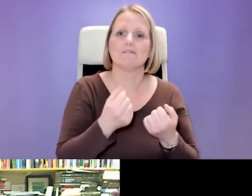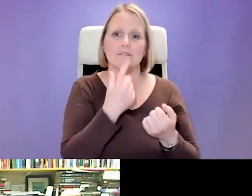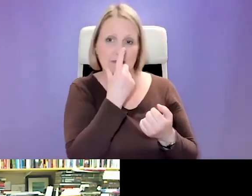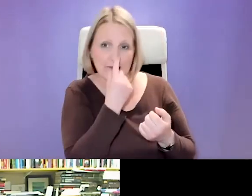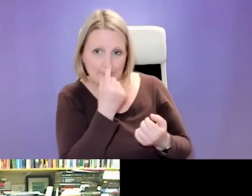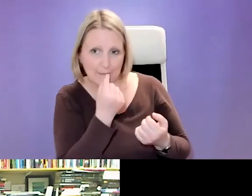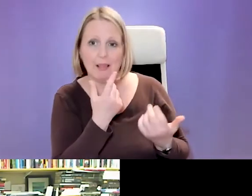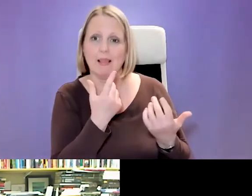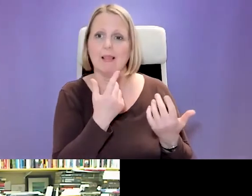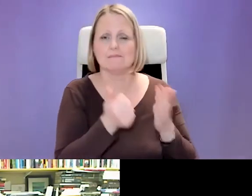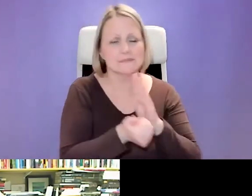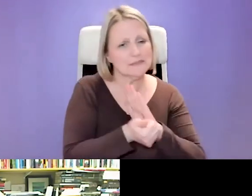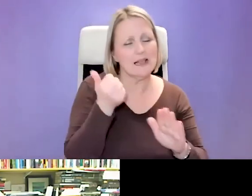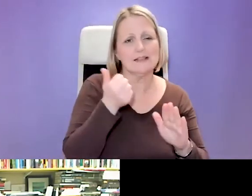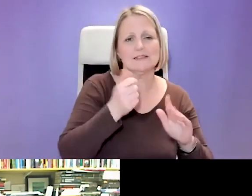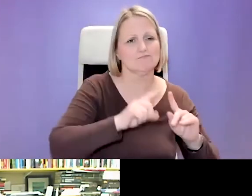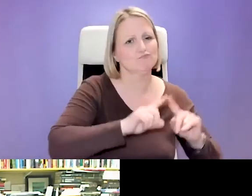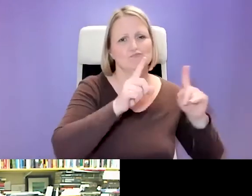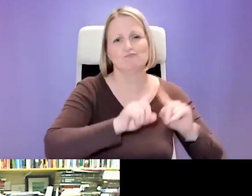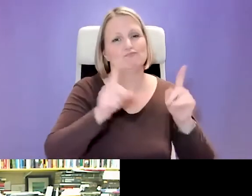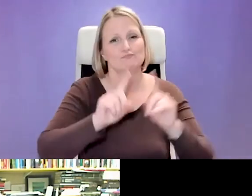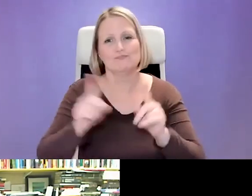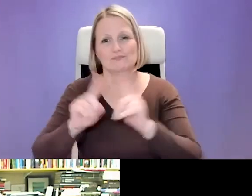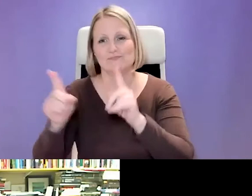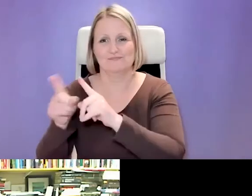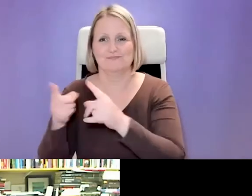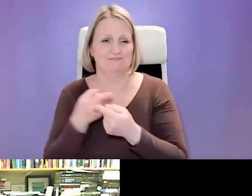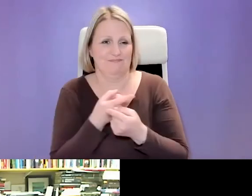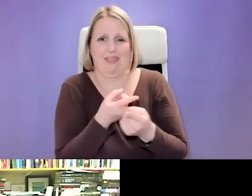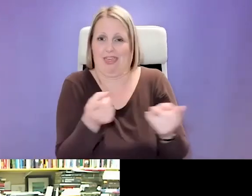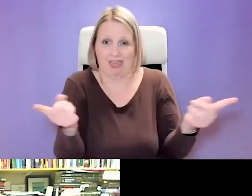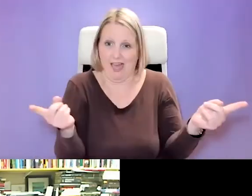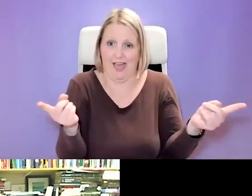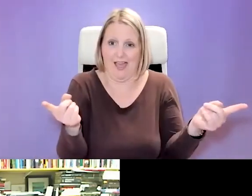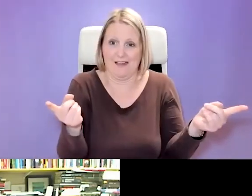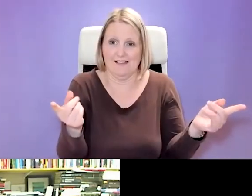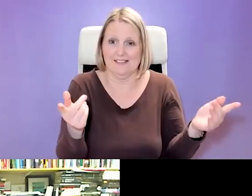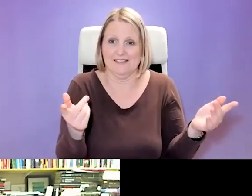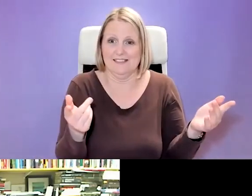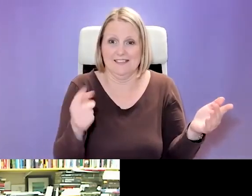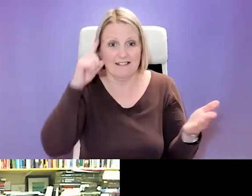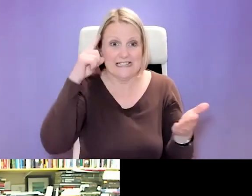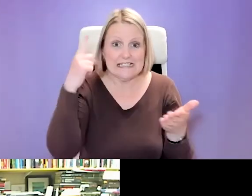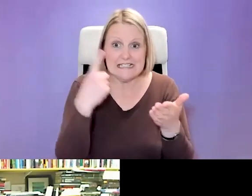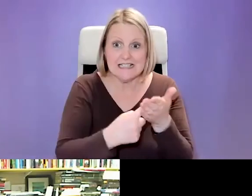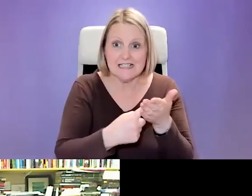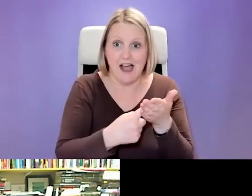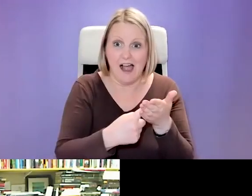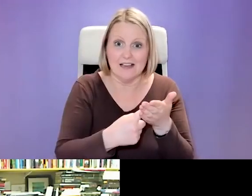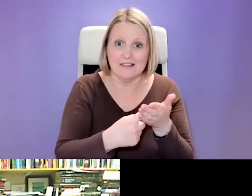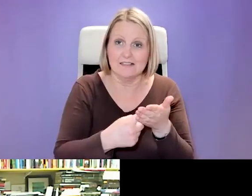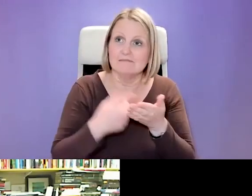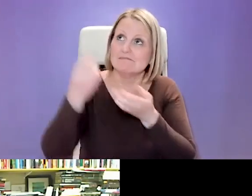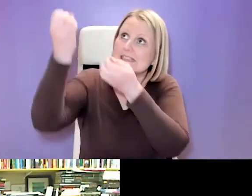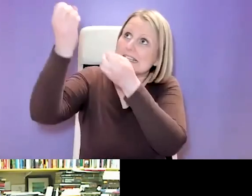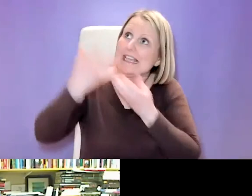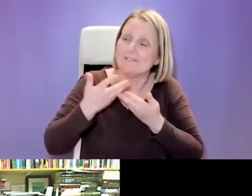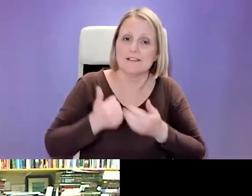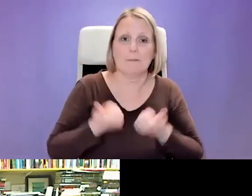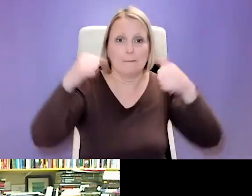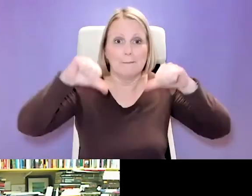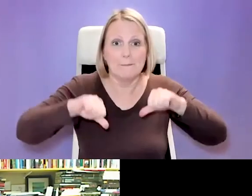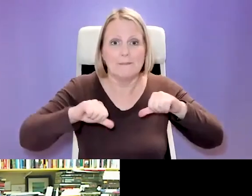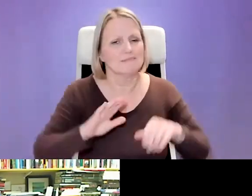on a range of levels and that that those are just not the determinative level at which Spiritual gifts are happening, so,